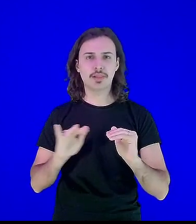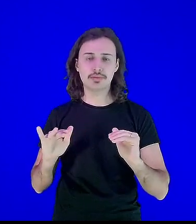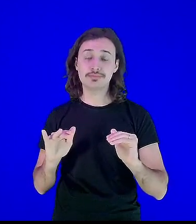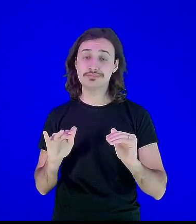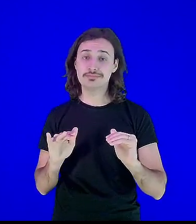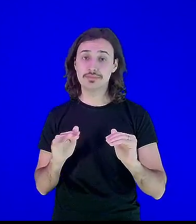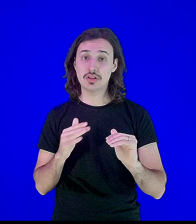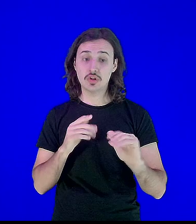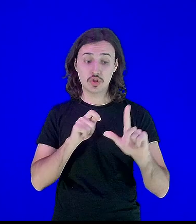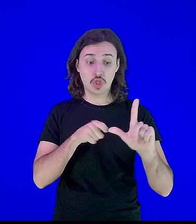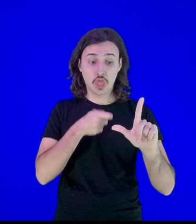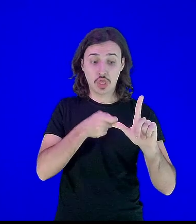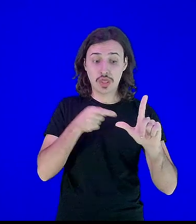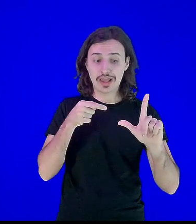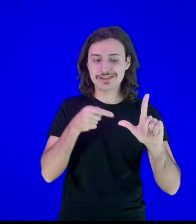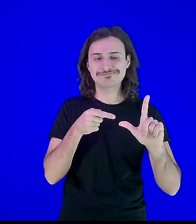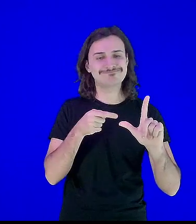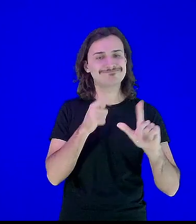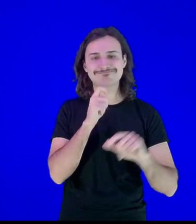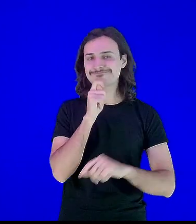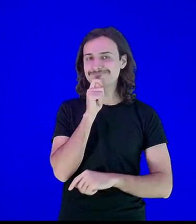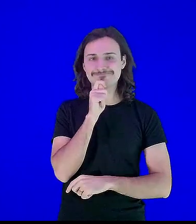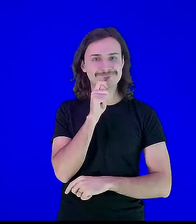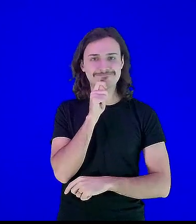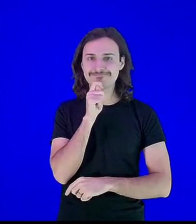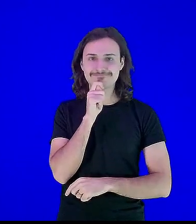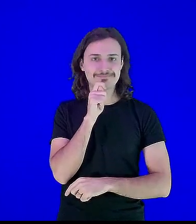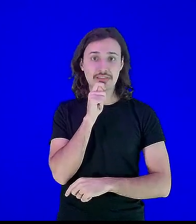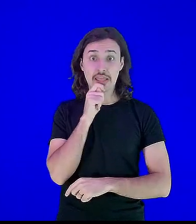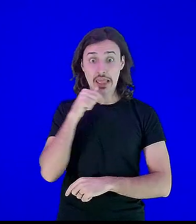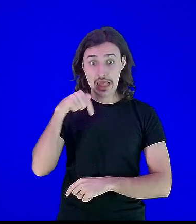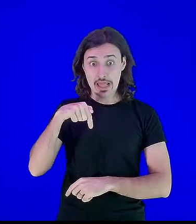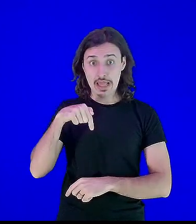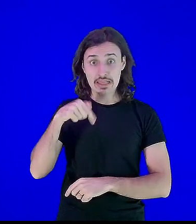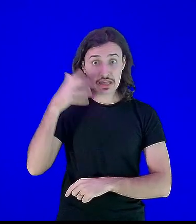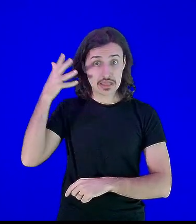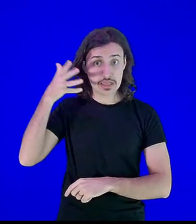so it is not going to be shown in this presentation but, as soon as, I implement it